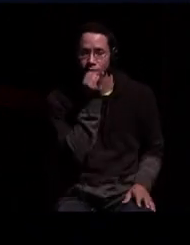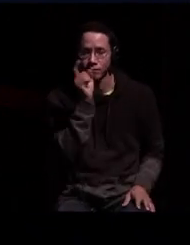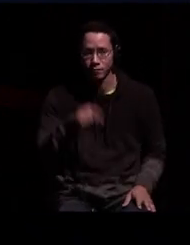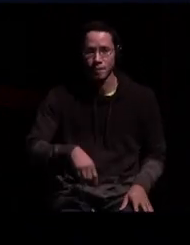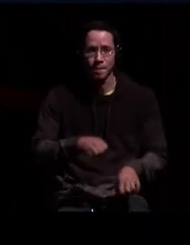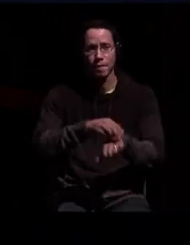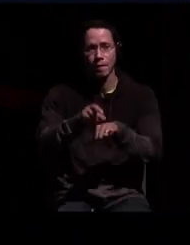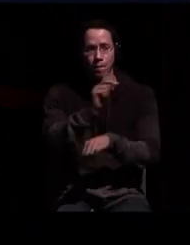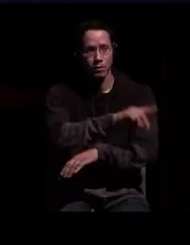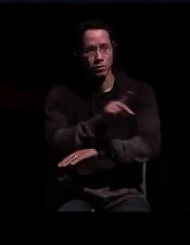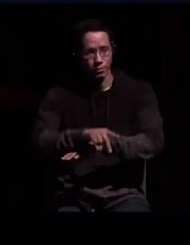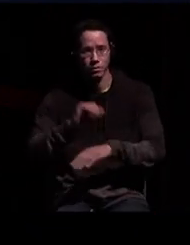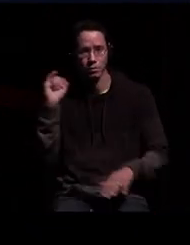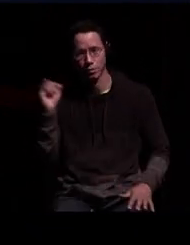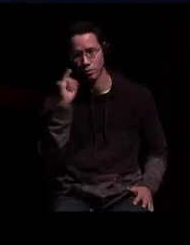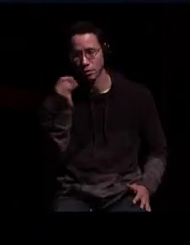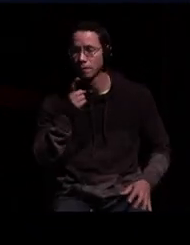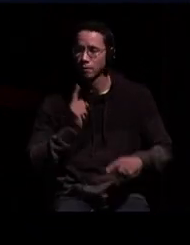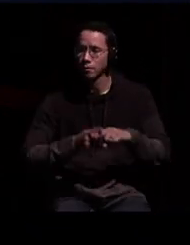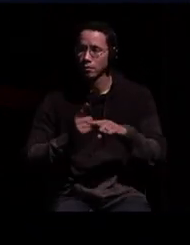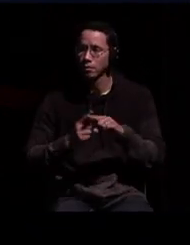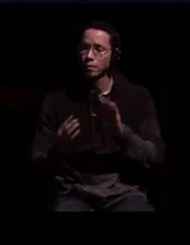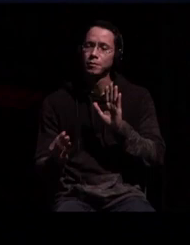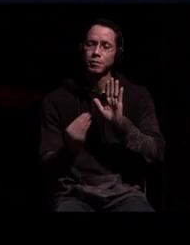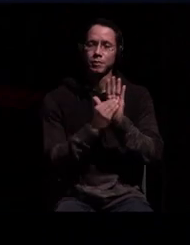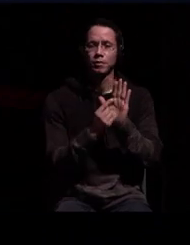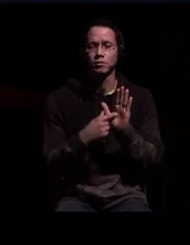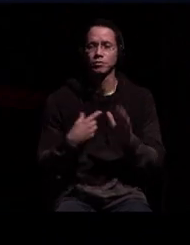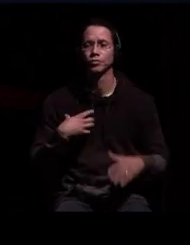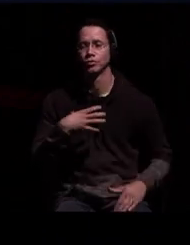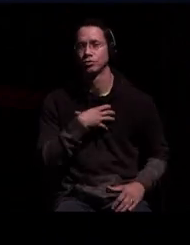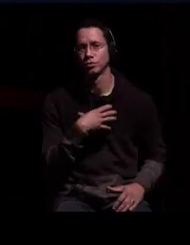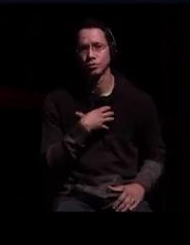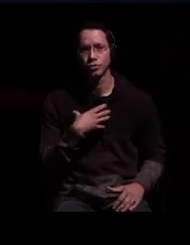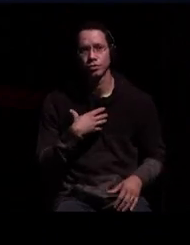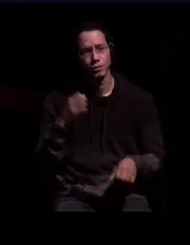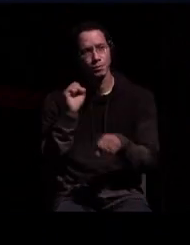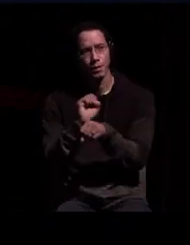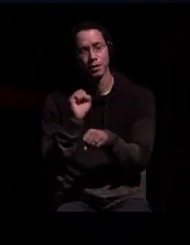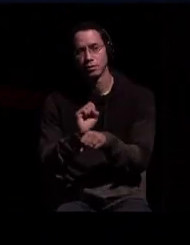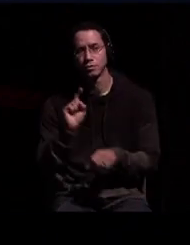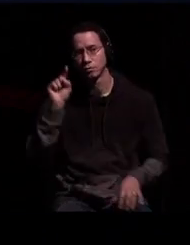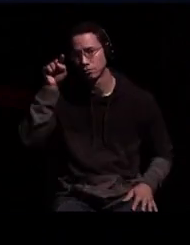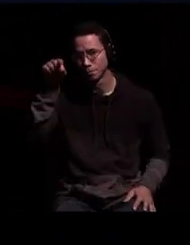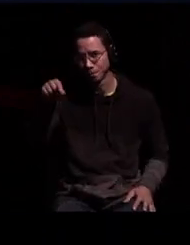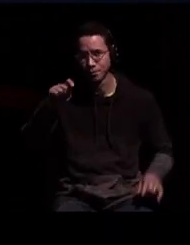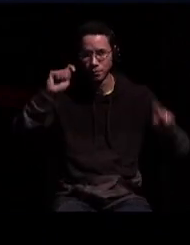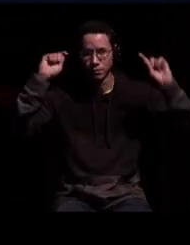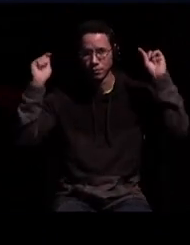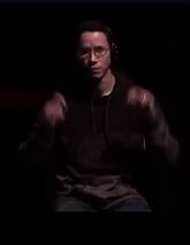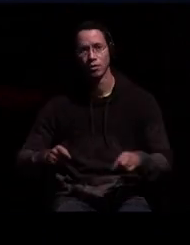as they set an horizon of hope and show that making things differently is possible.